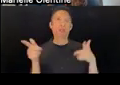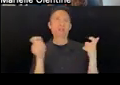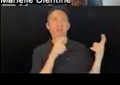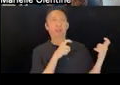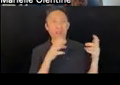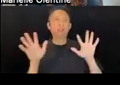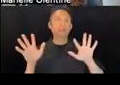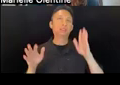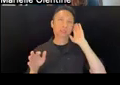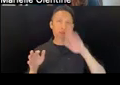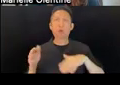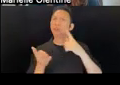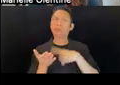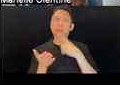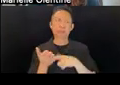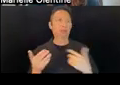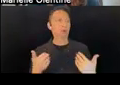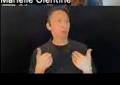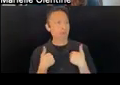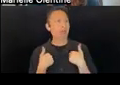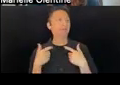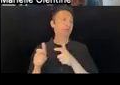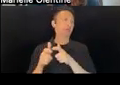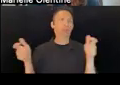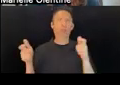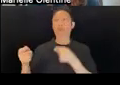industry screening room in Amsterdam and you can see